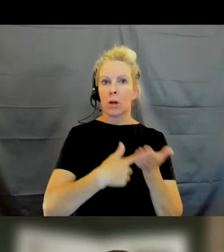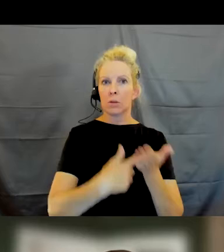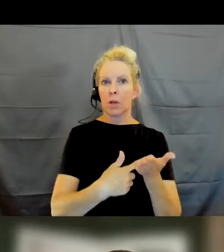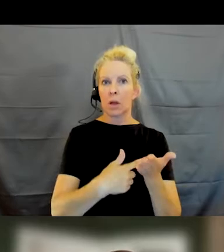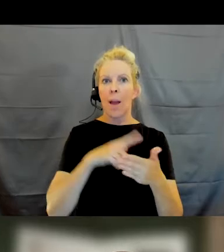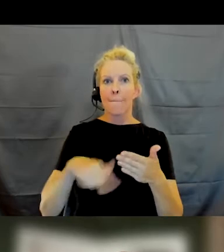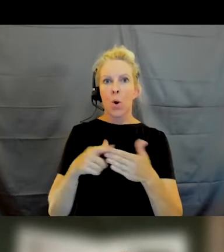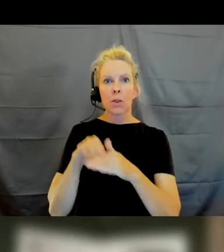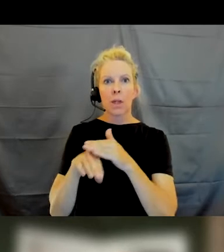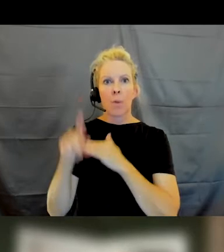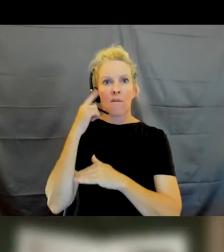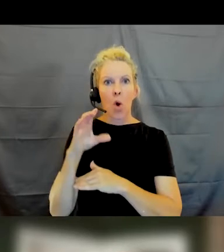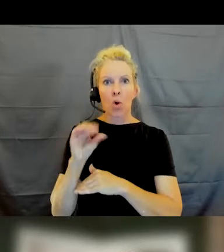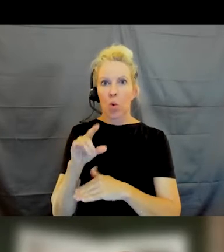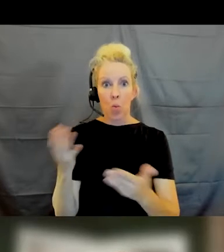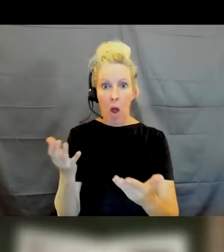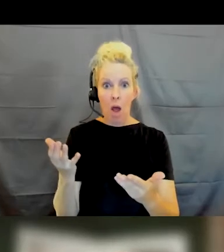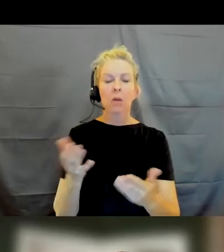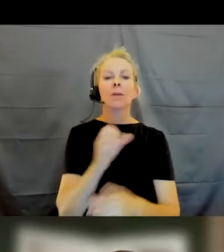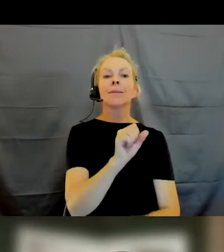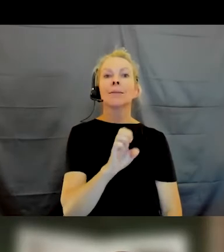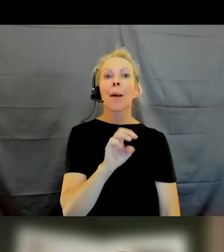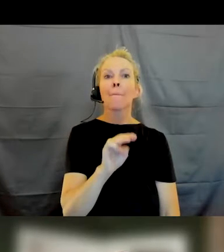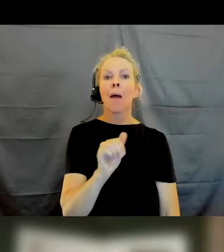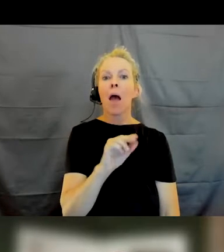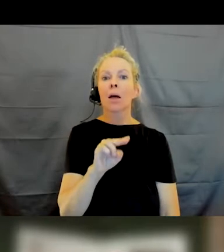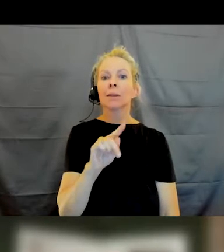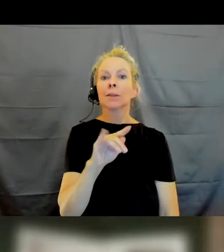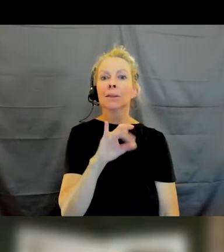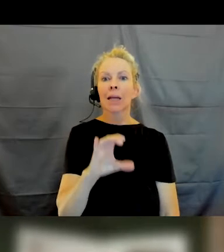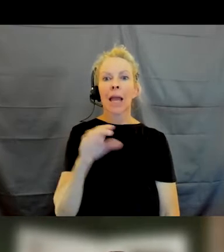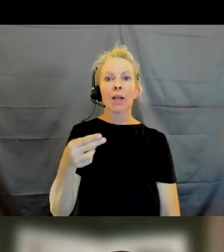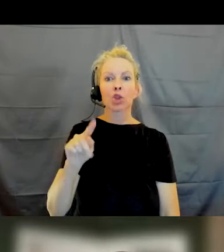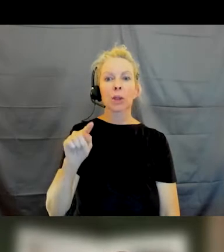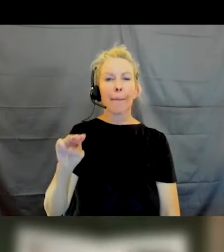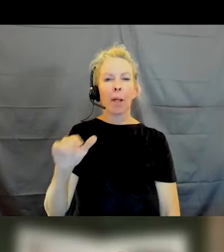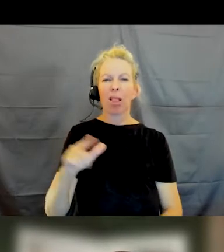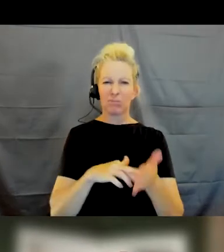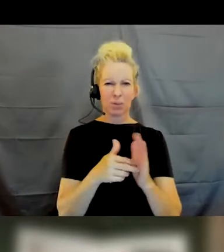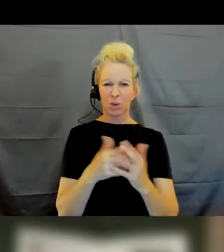you are not a coder, what does that mean? Semantic just means meaning. Creating meaningful HTML using